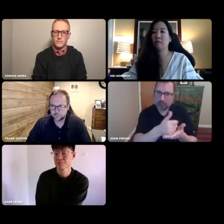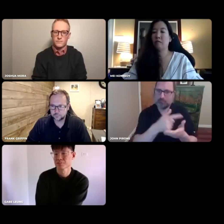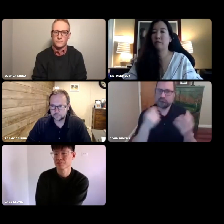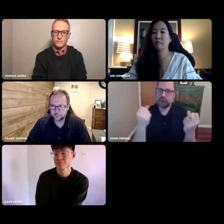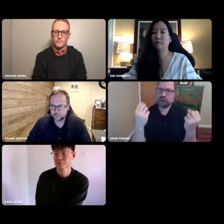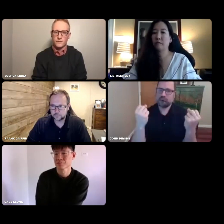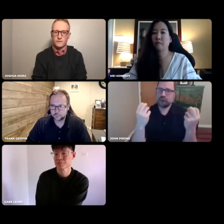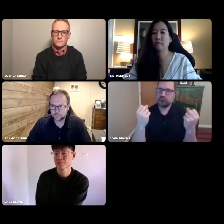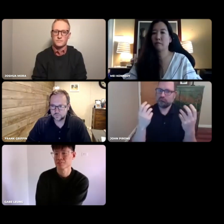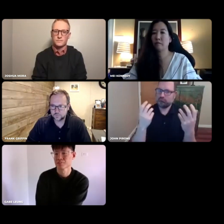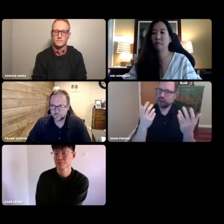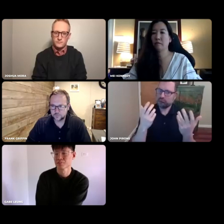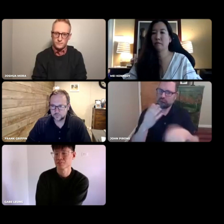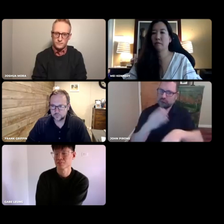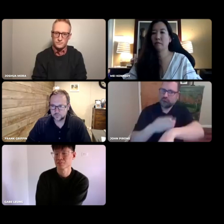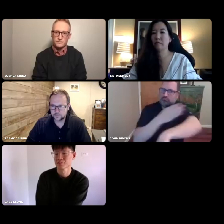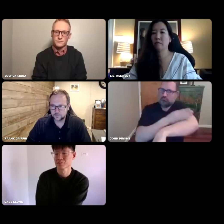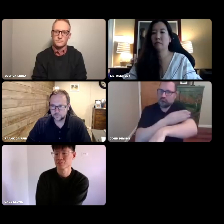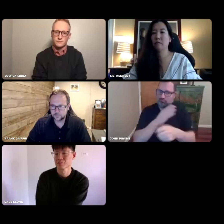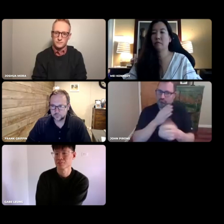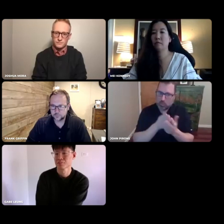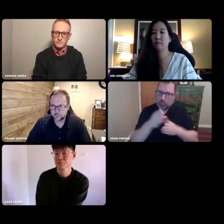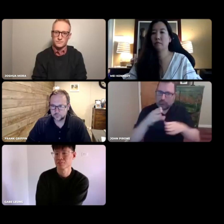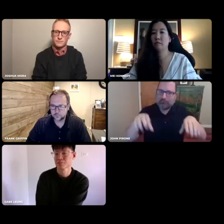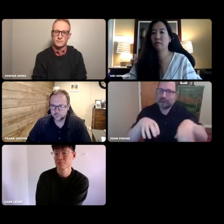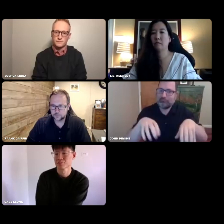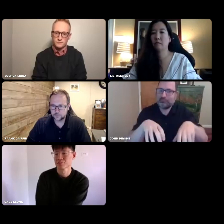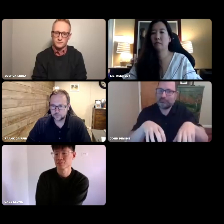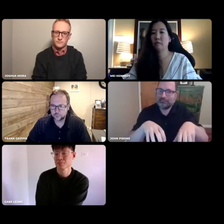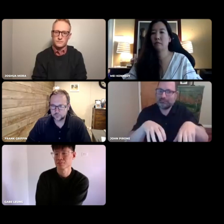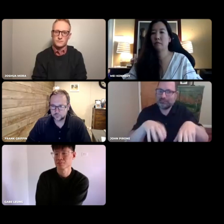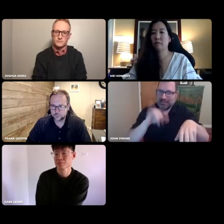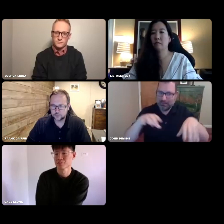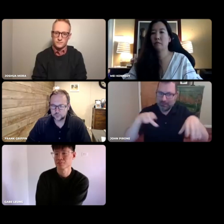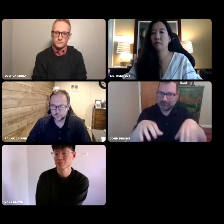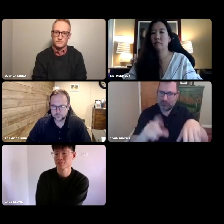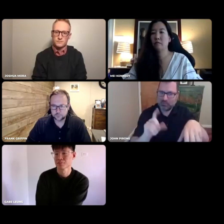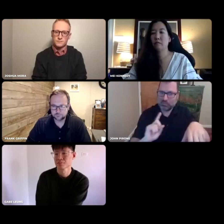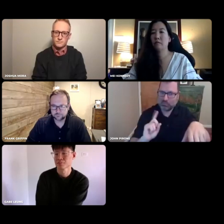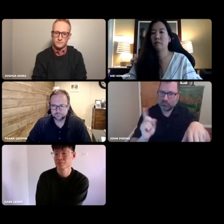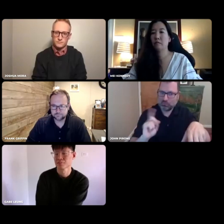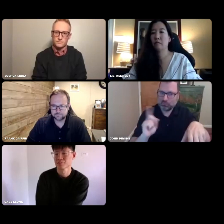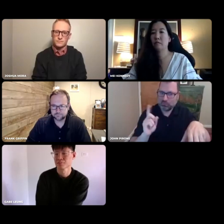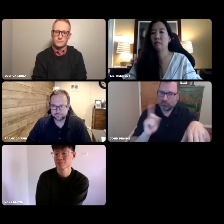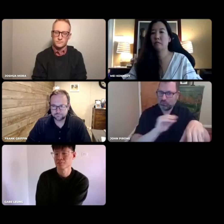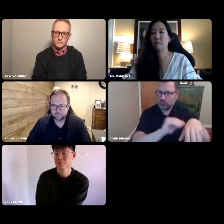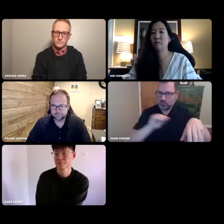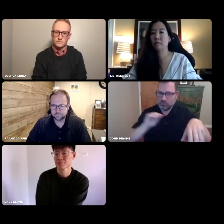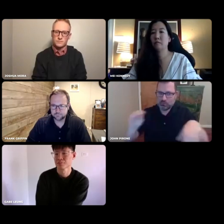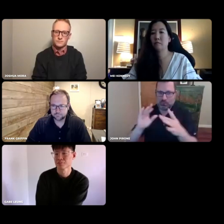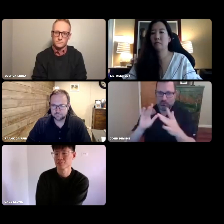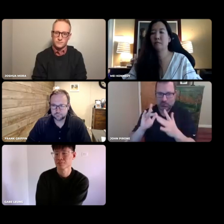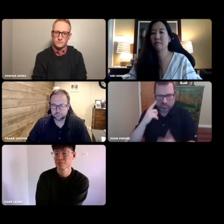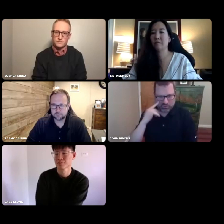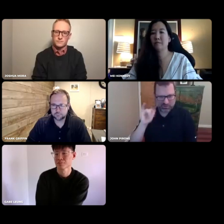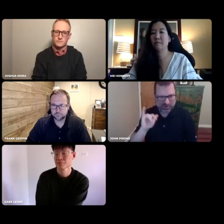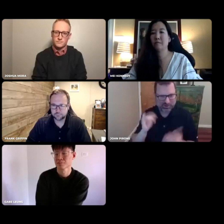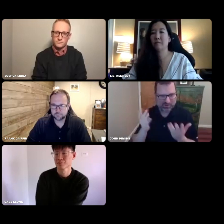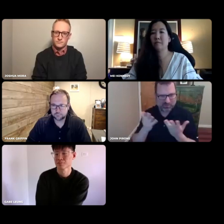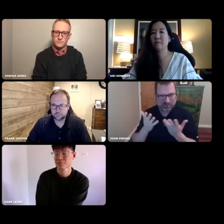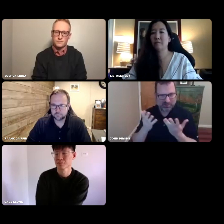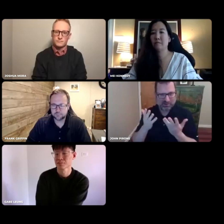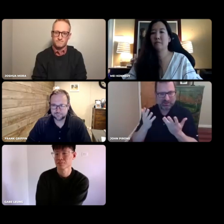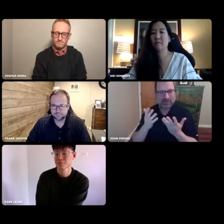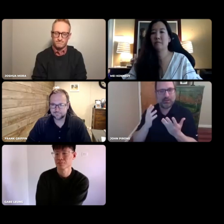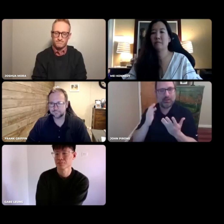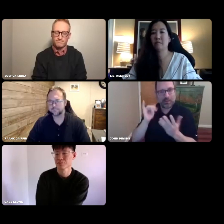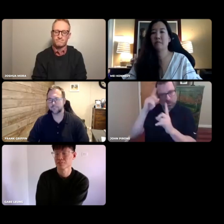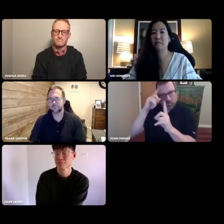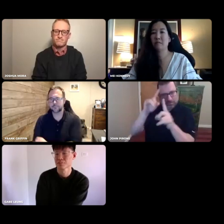I have to teach them how to improve their ASL through performing and actions.